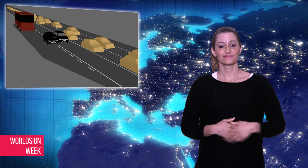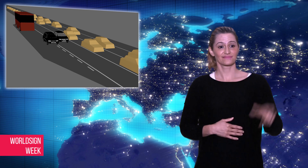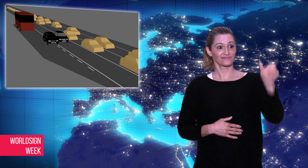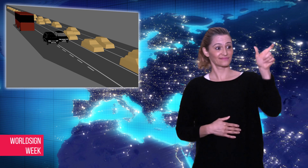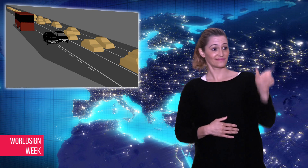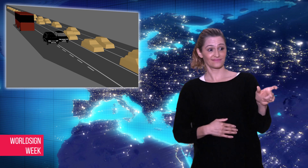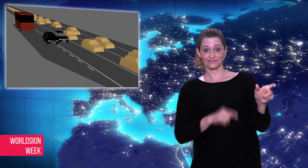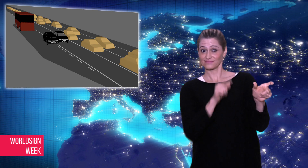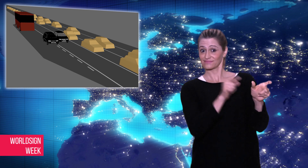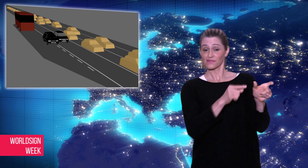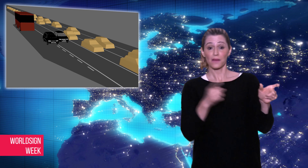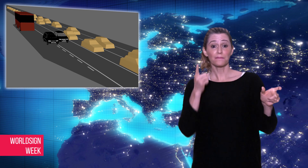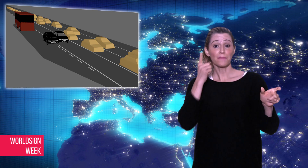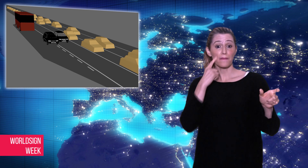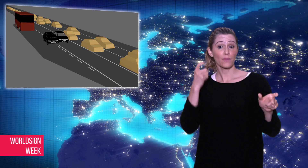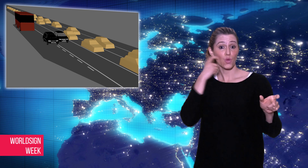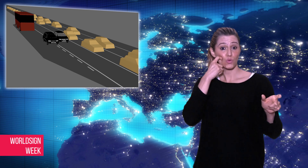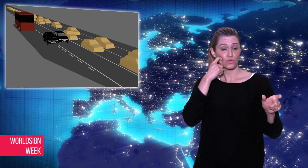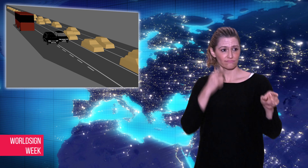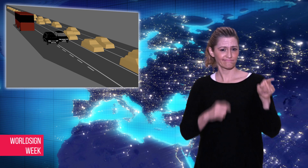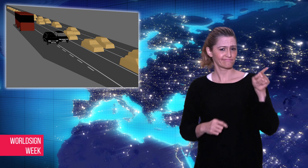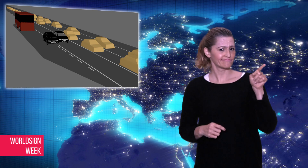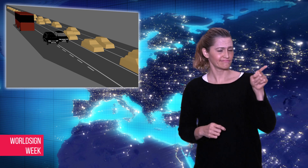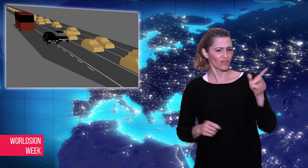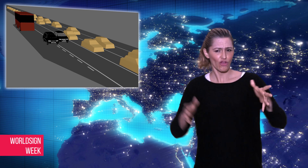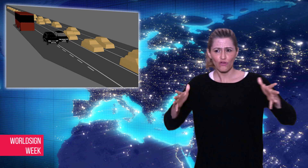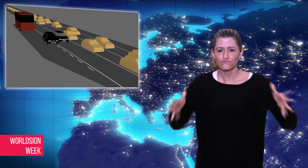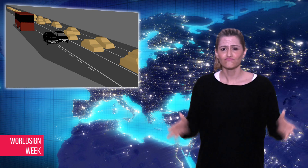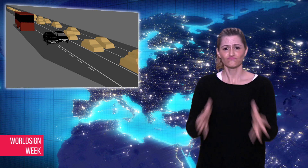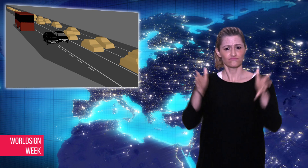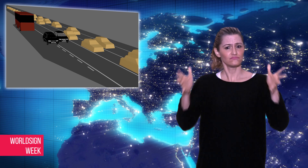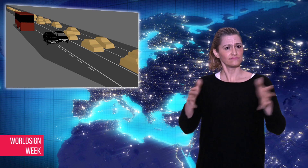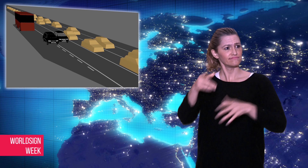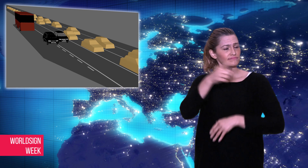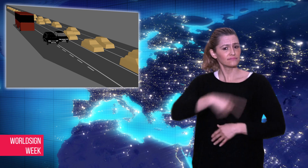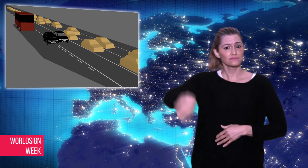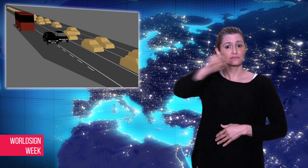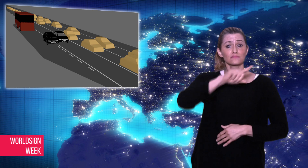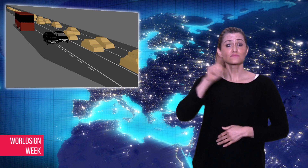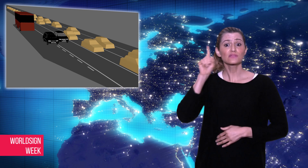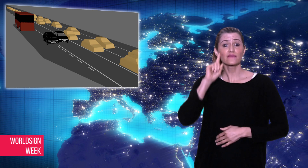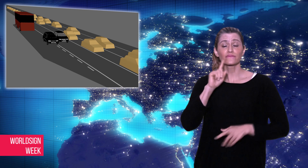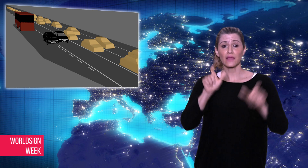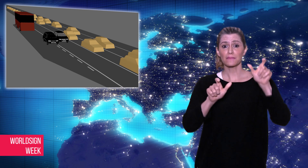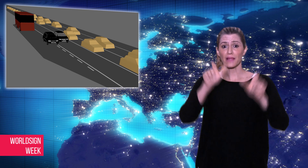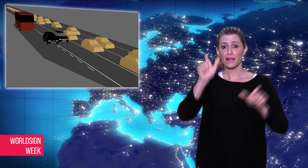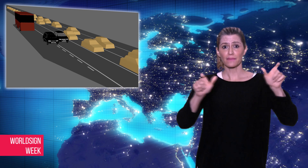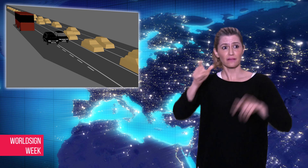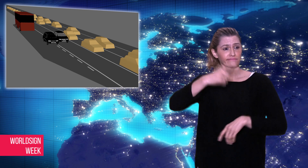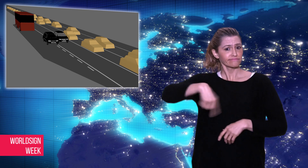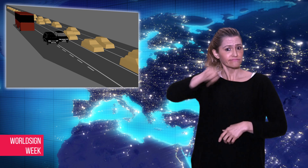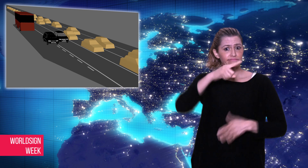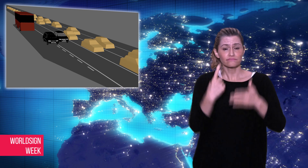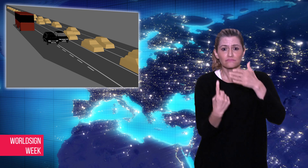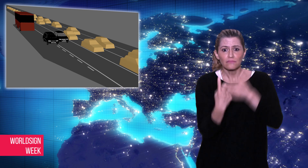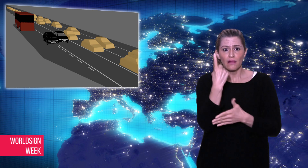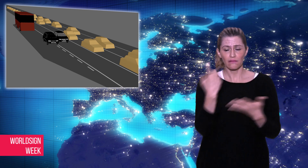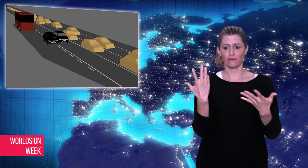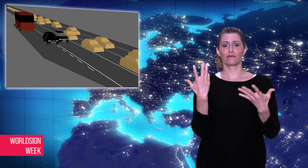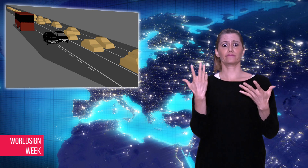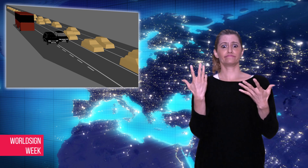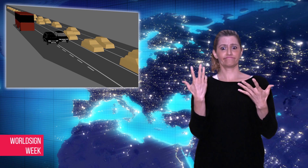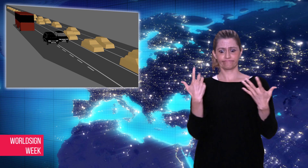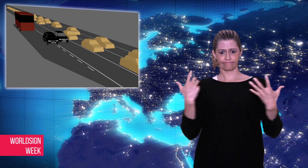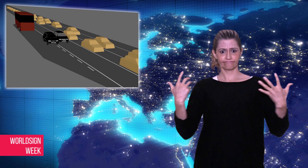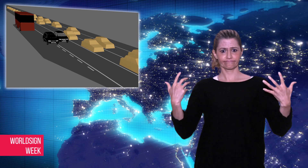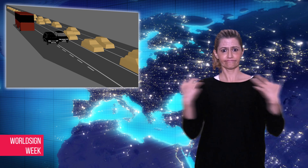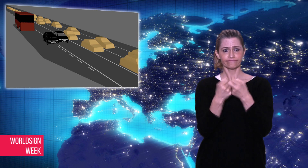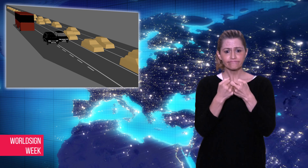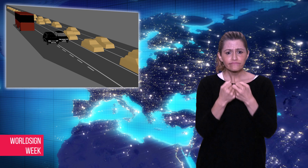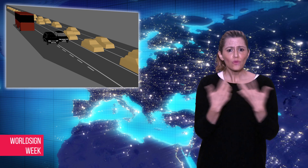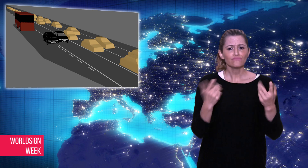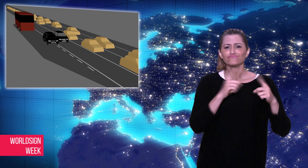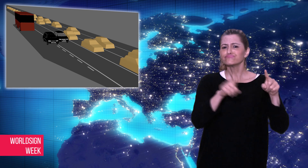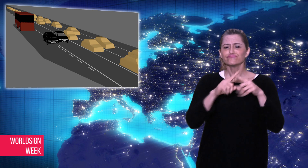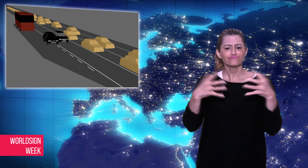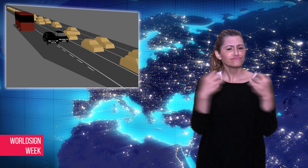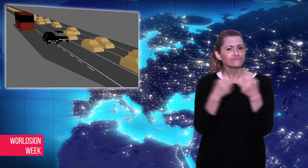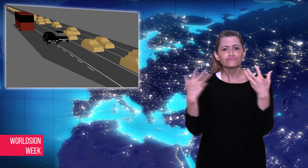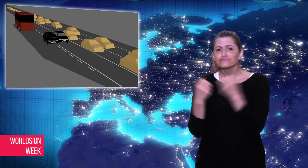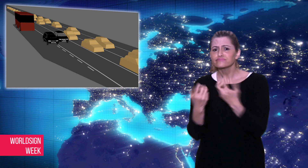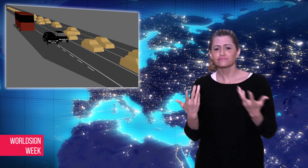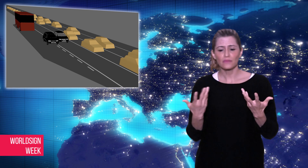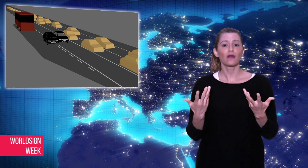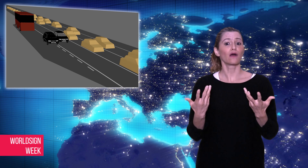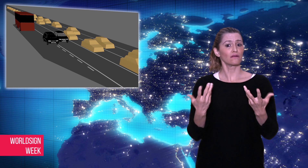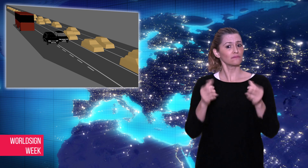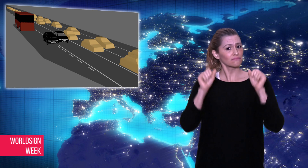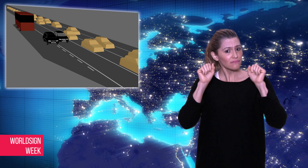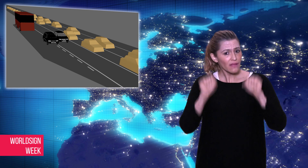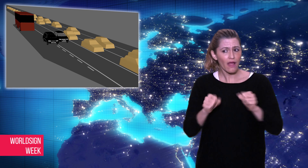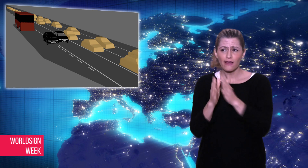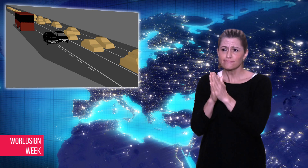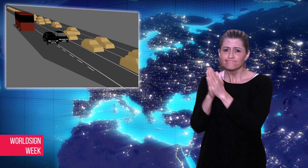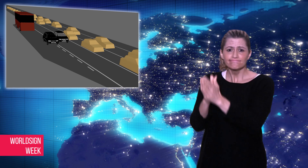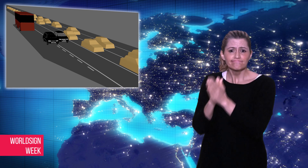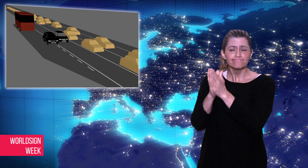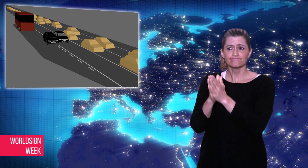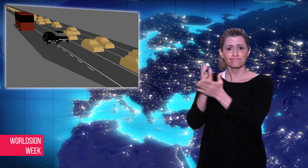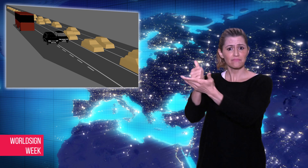Pablo encourages Deaf people who are involved in